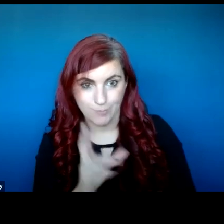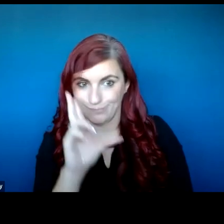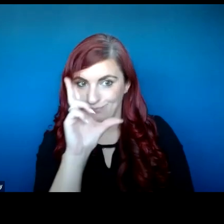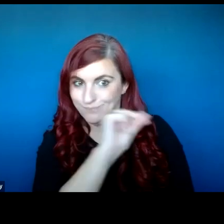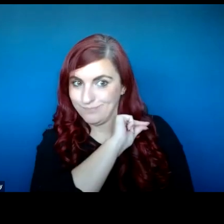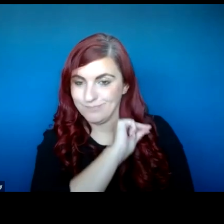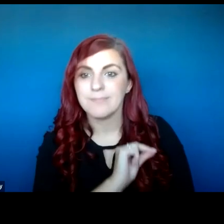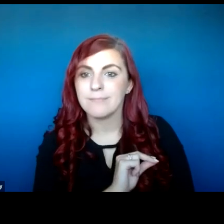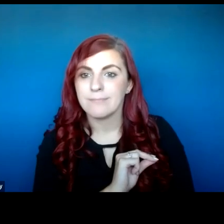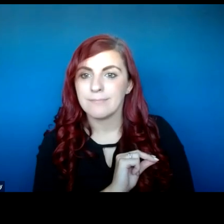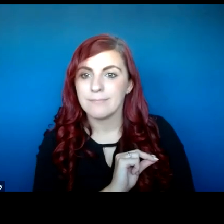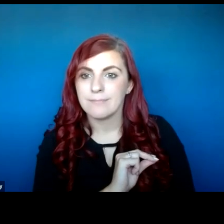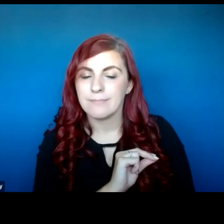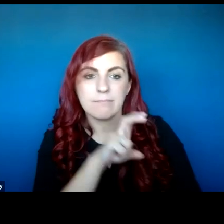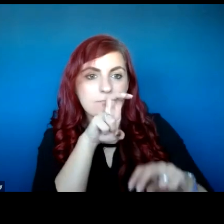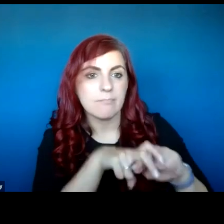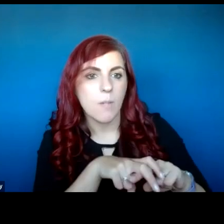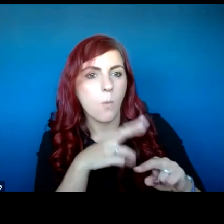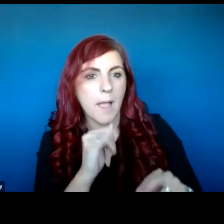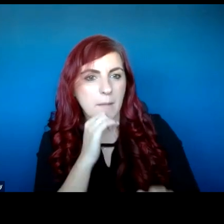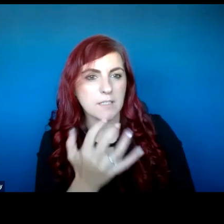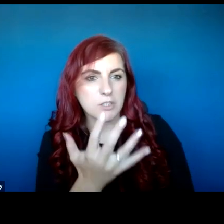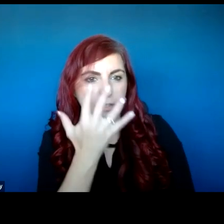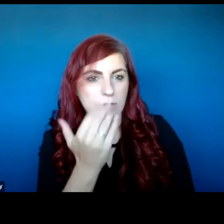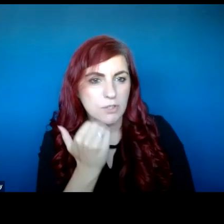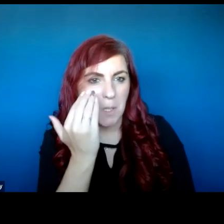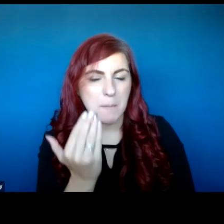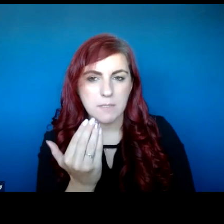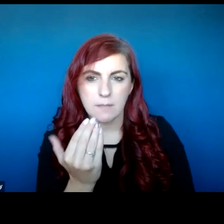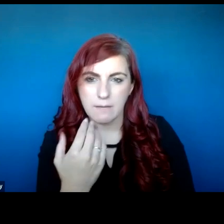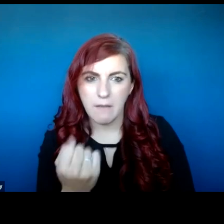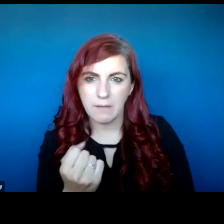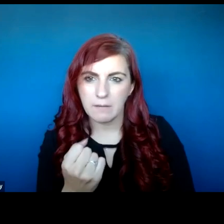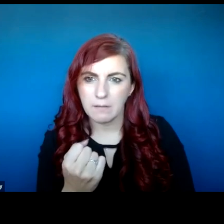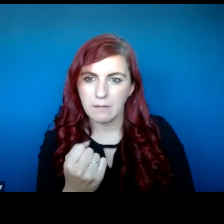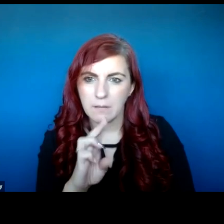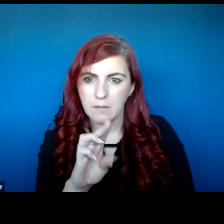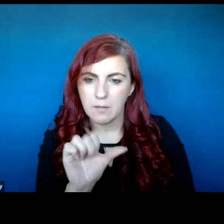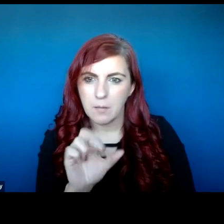He was sitting in his chair because he was ashamed of having Parkinson's,